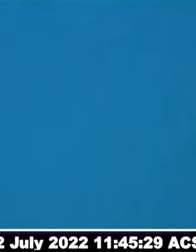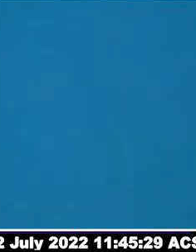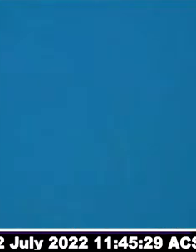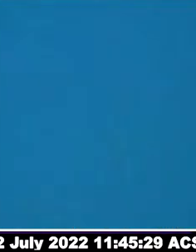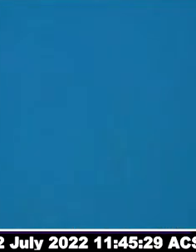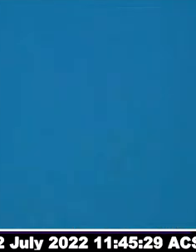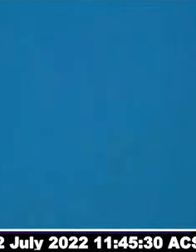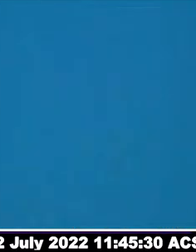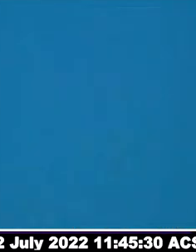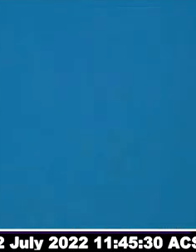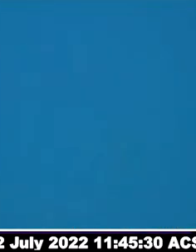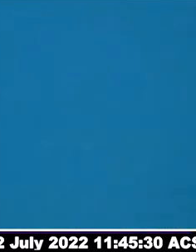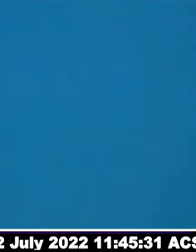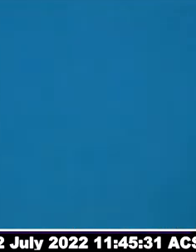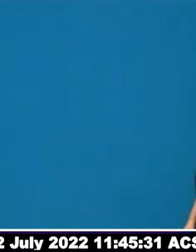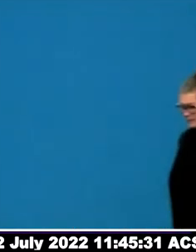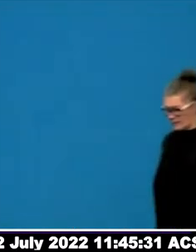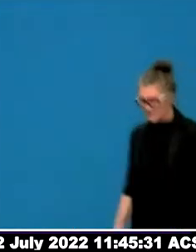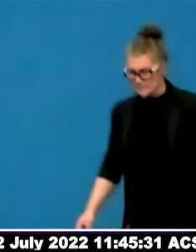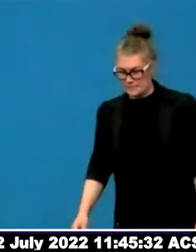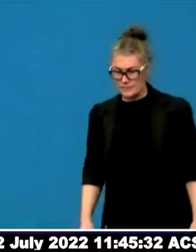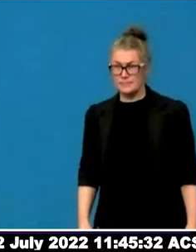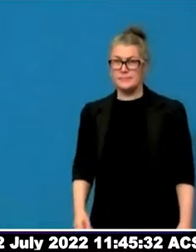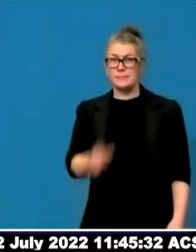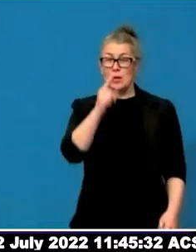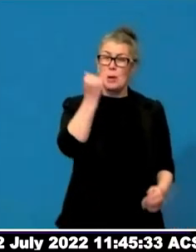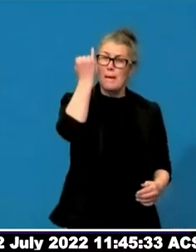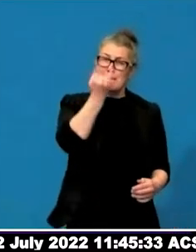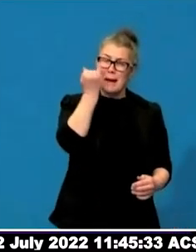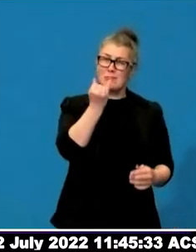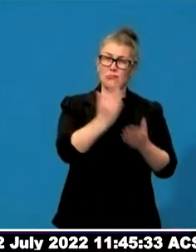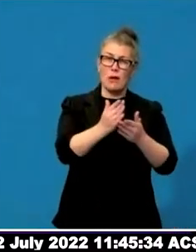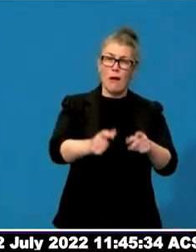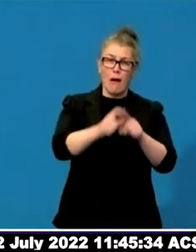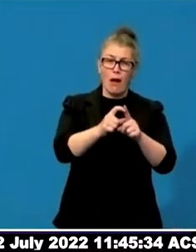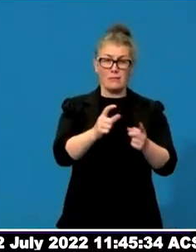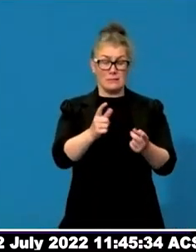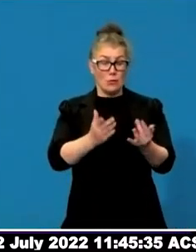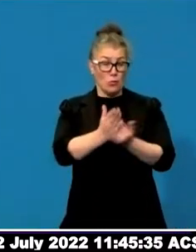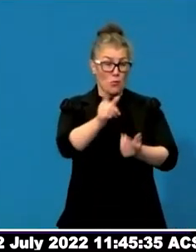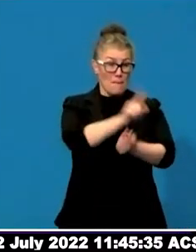and you find out for the first time that these changes are being proposed. Yes.